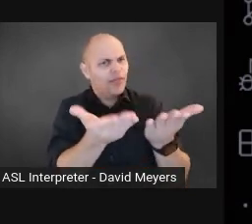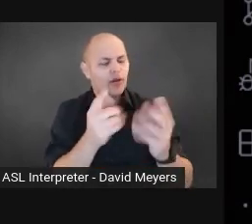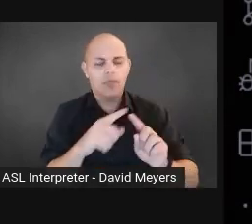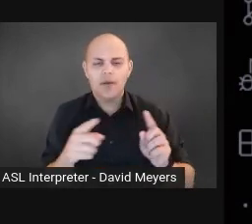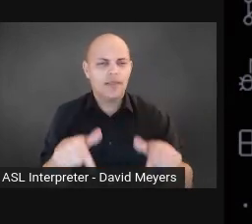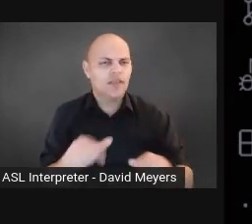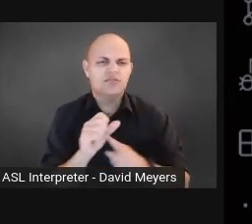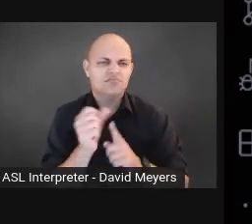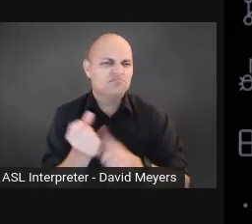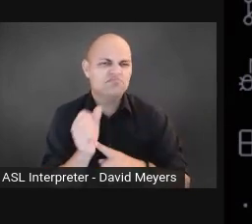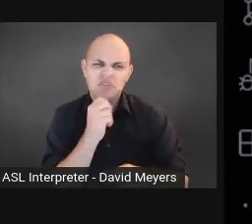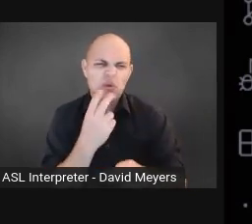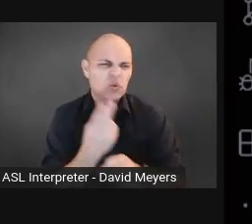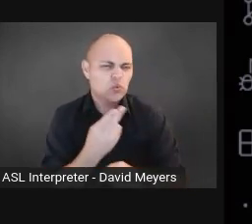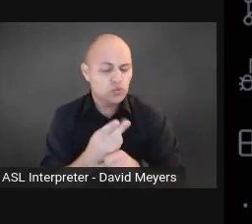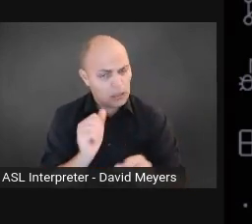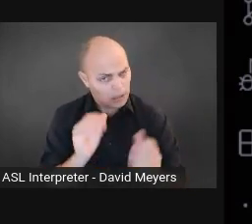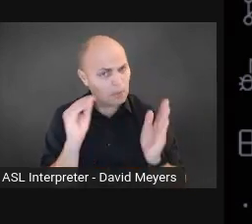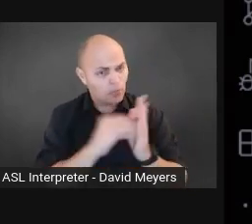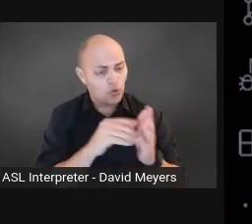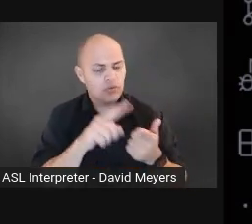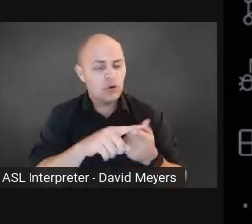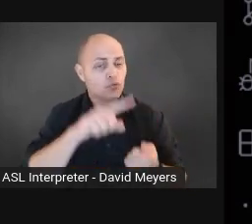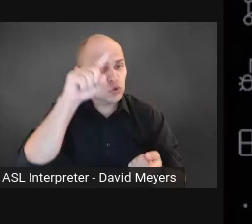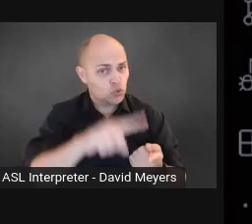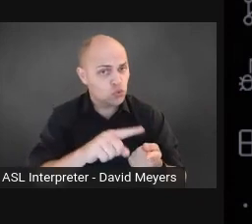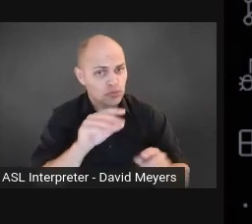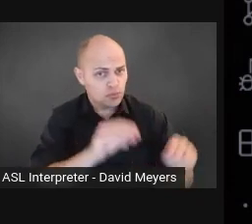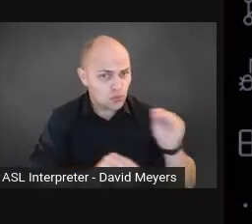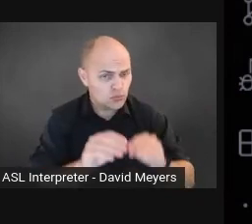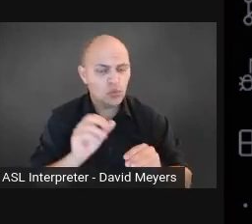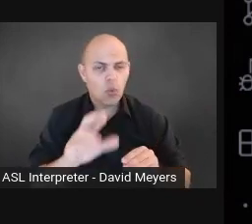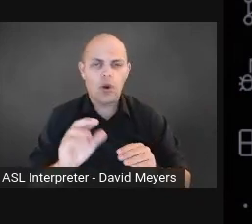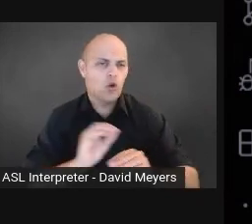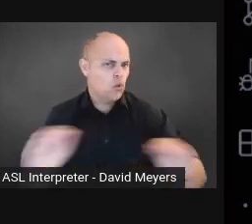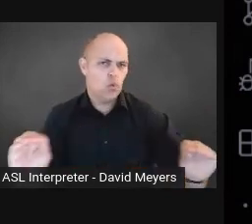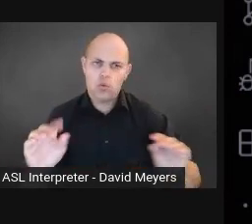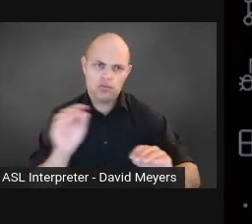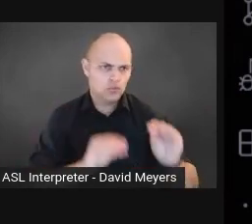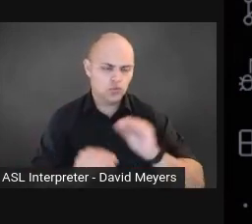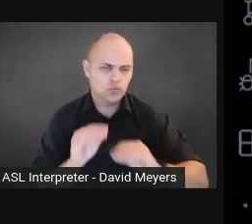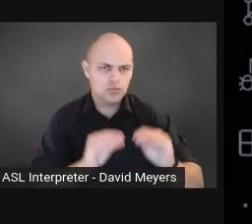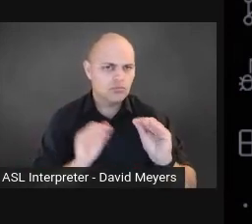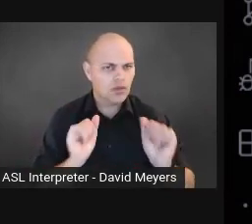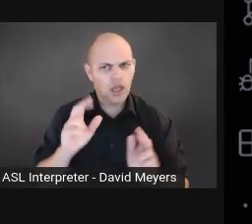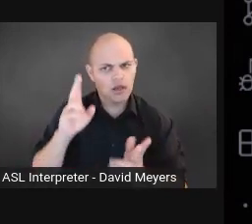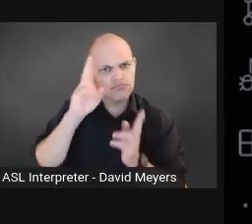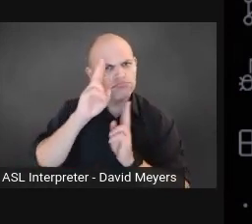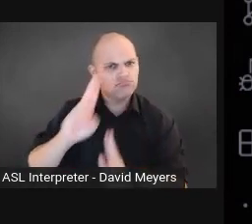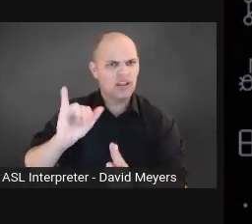either reduced motion or no motion associated with it. That way we can honor that request for preferred-reduced motion.